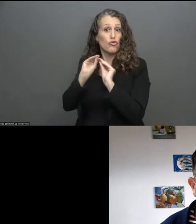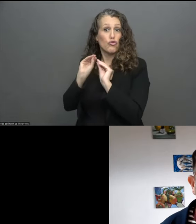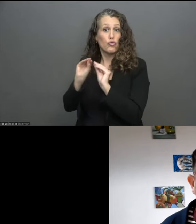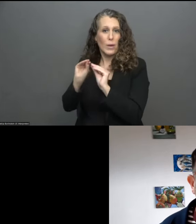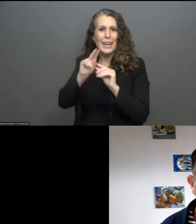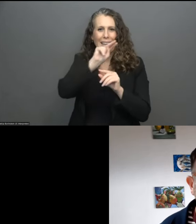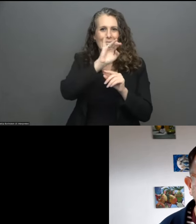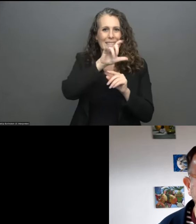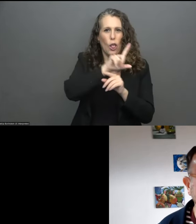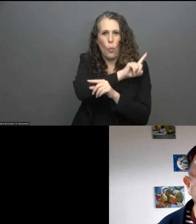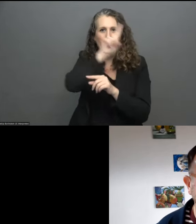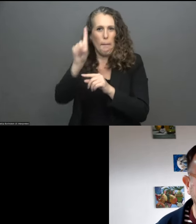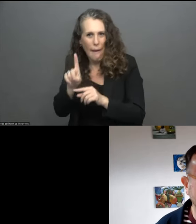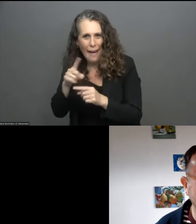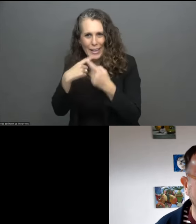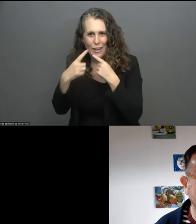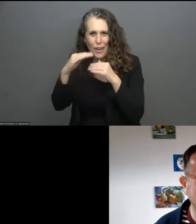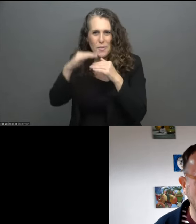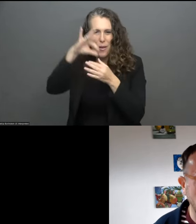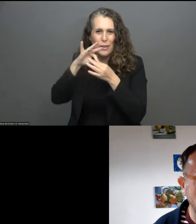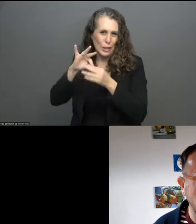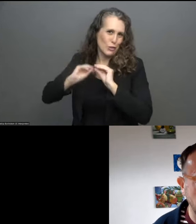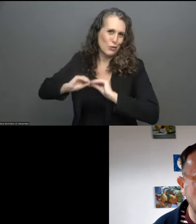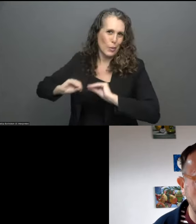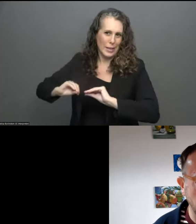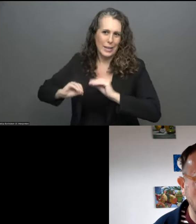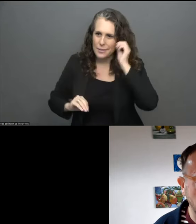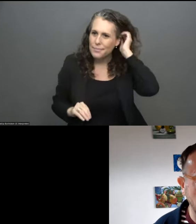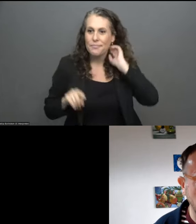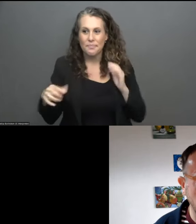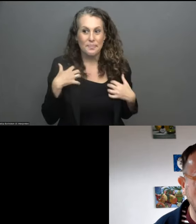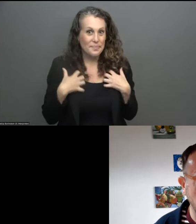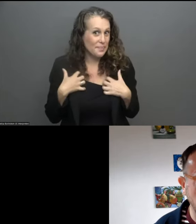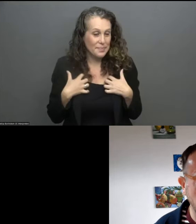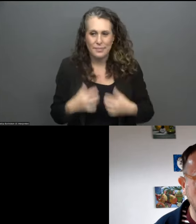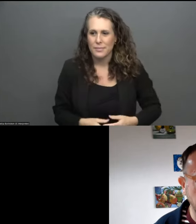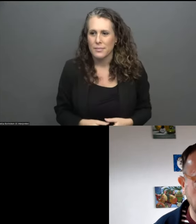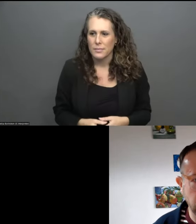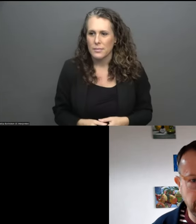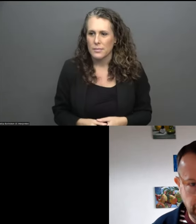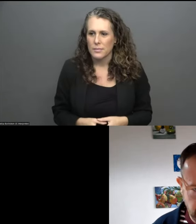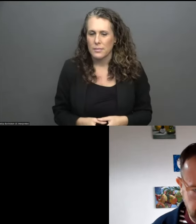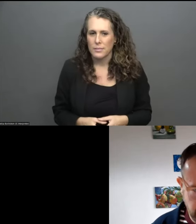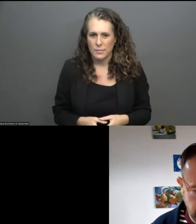on training so, so that will be another exciting intervention by Neil later today.